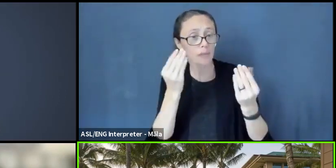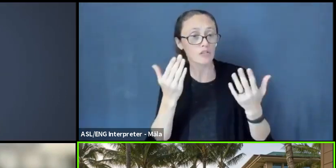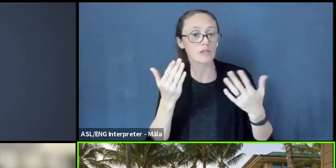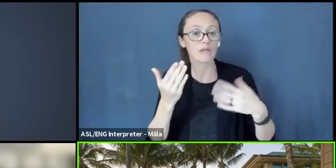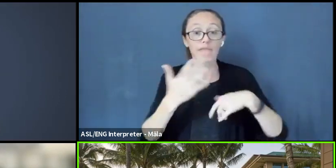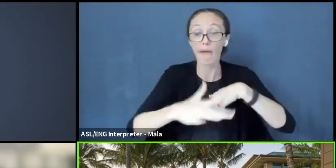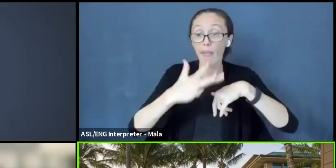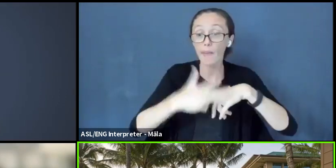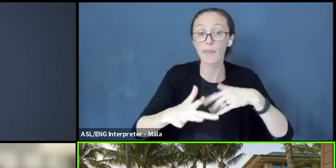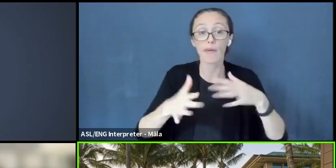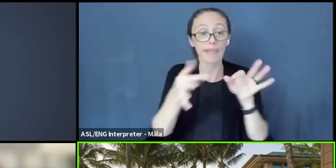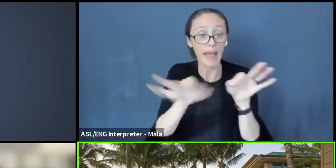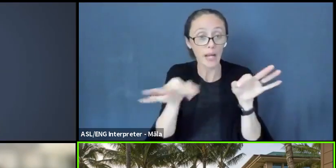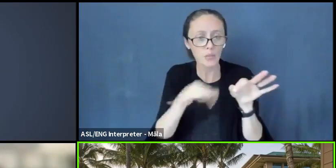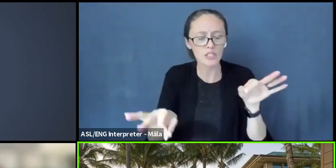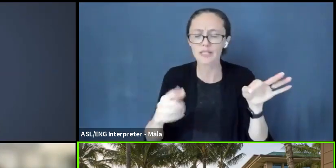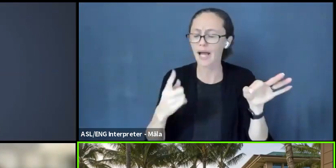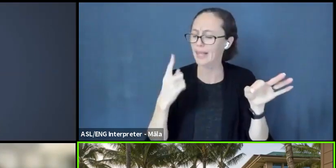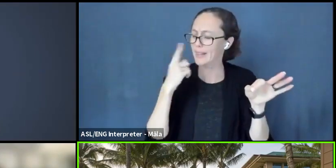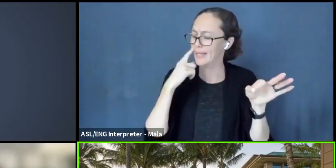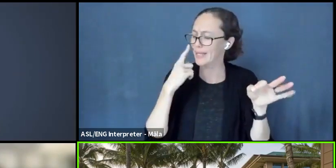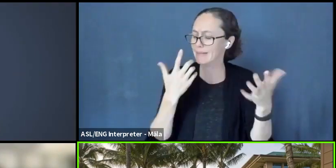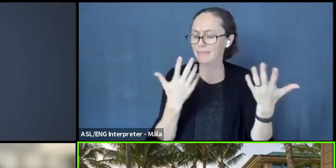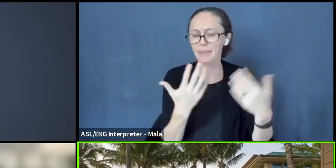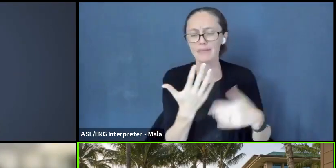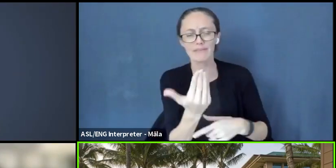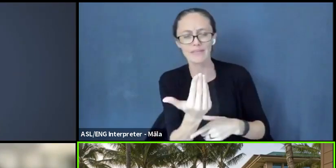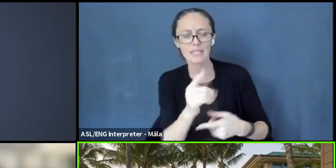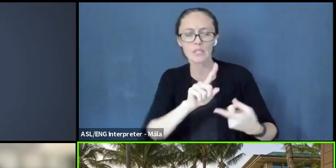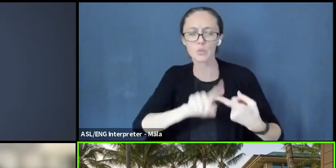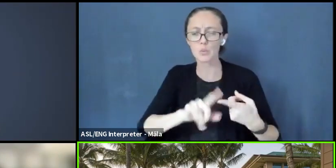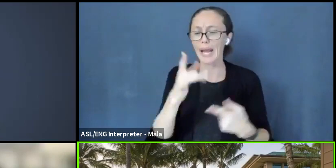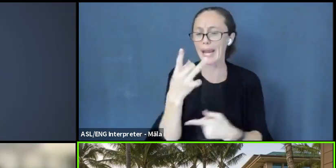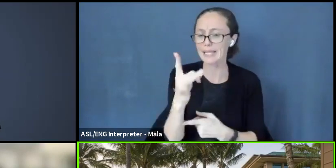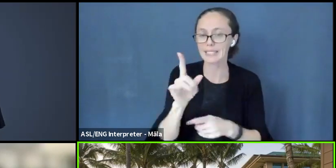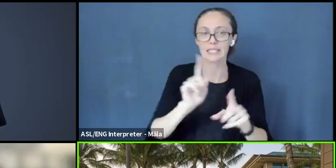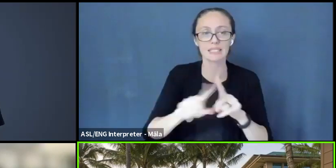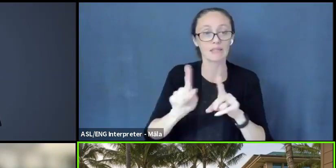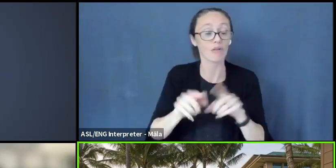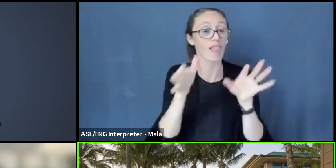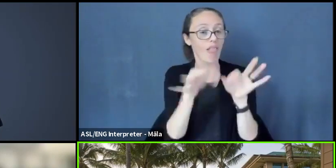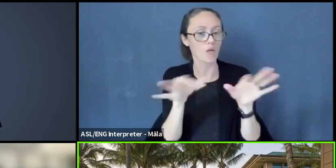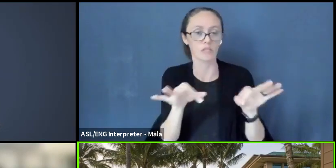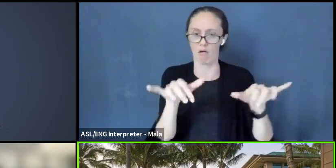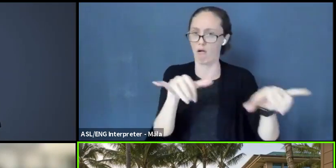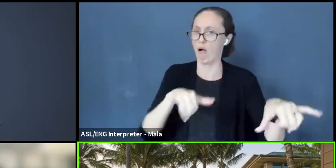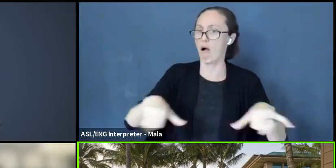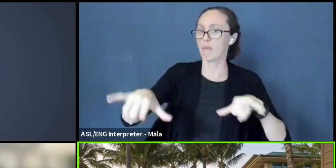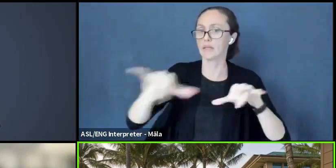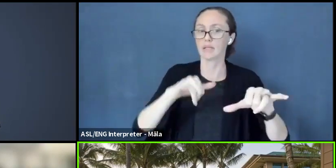I think up to 15 or 18 different languages those commonly spoken in Hawaii.